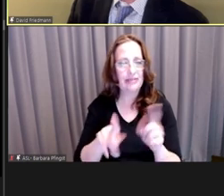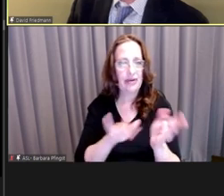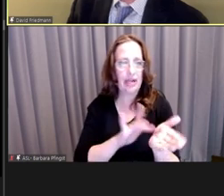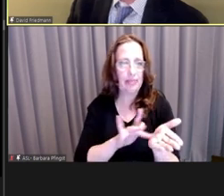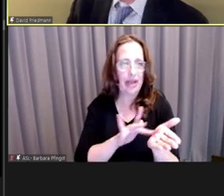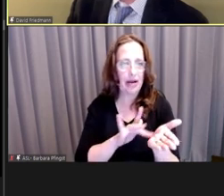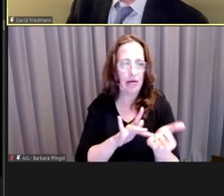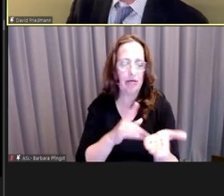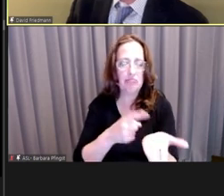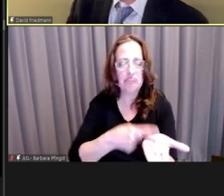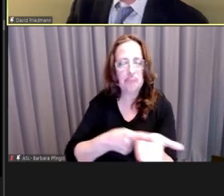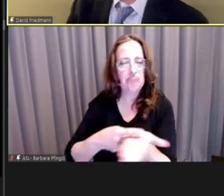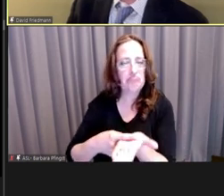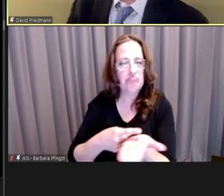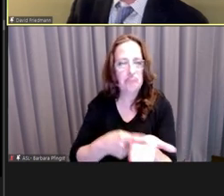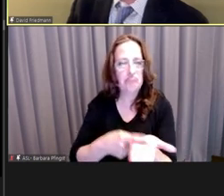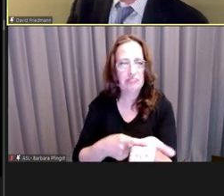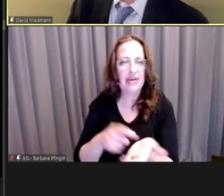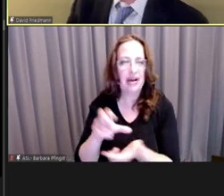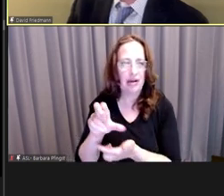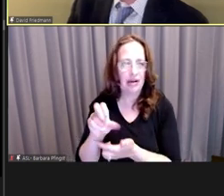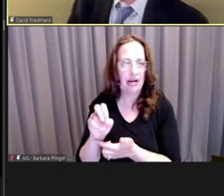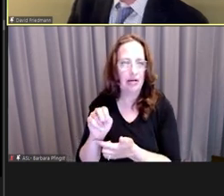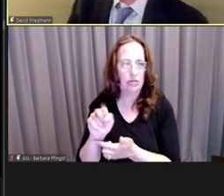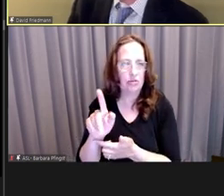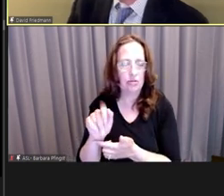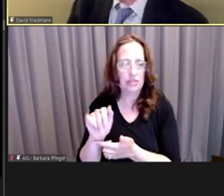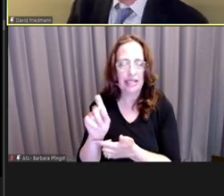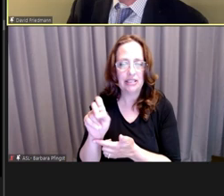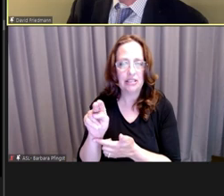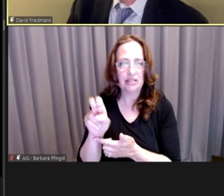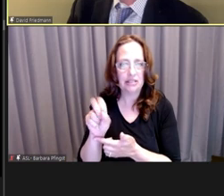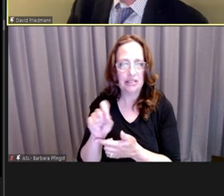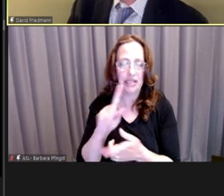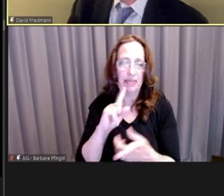might be invoked. So audiologists will often refer to an otolaryngologist or